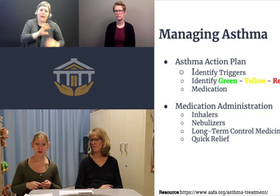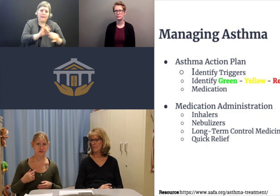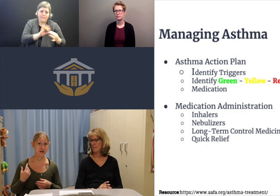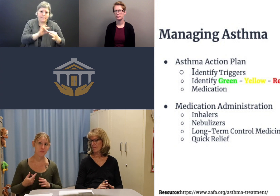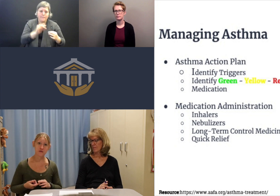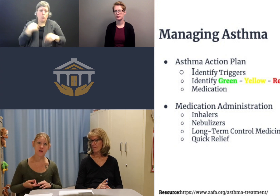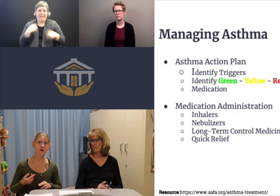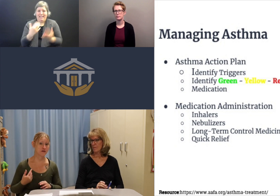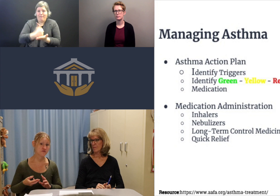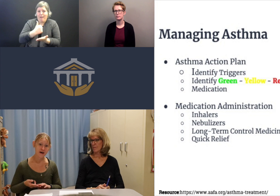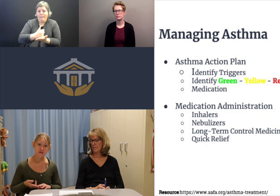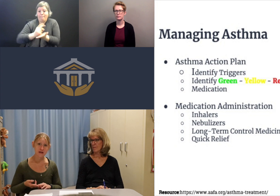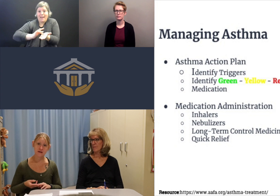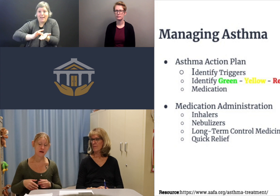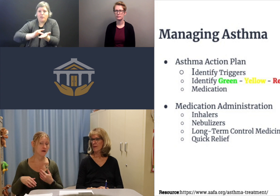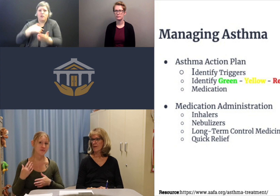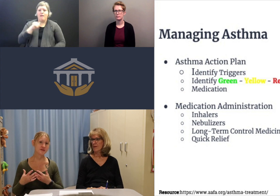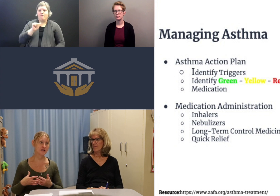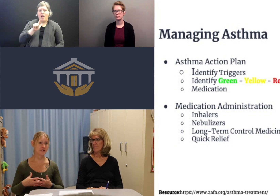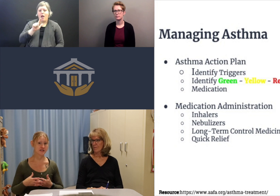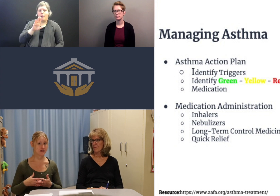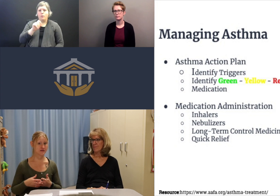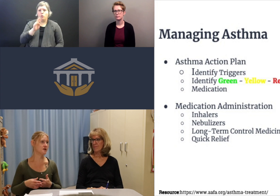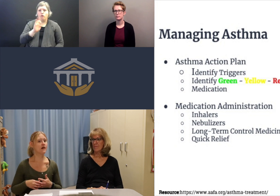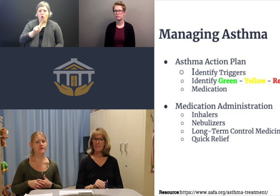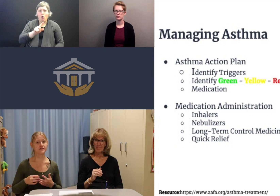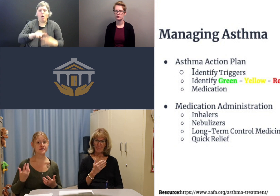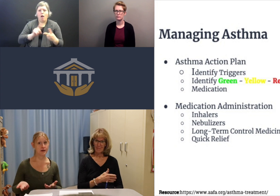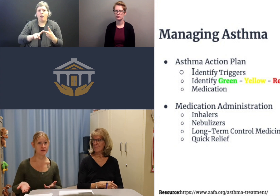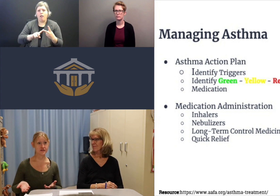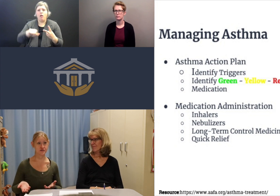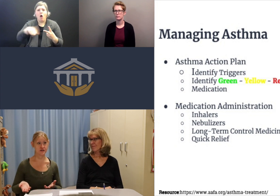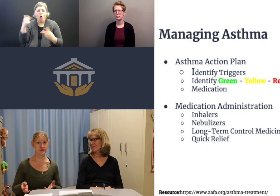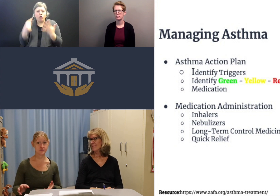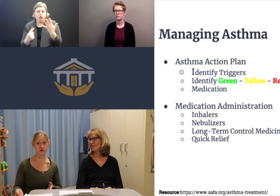There's albuterol. There's ventolin. Miscellaneous things. There's nebulizer treatments where it's,